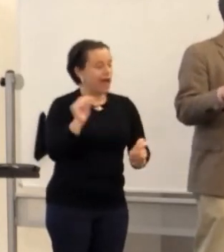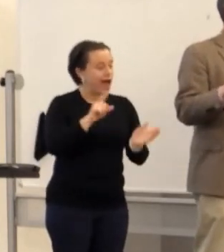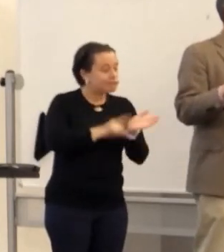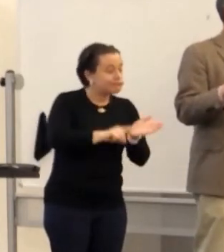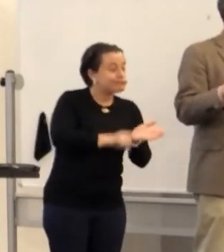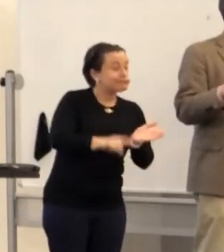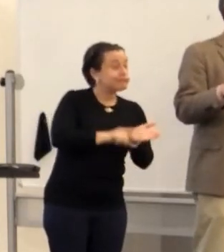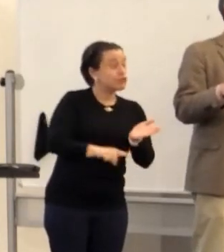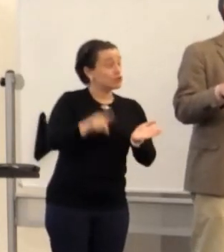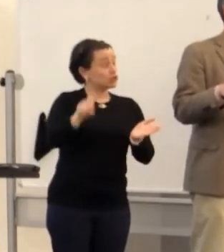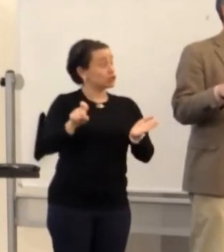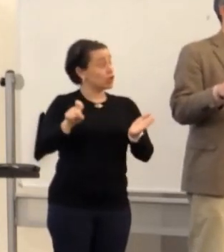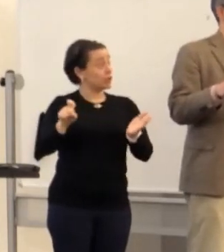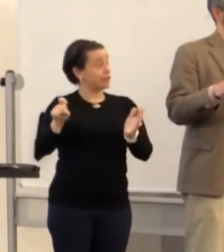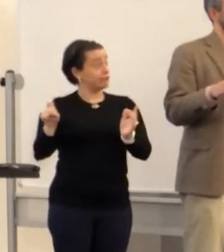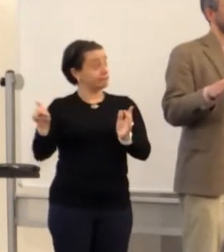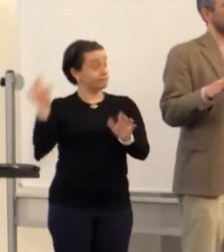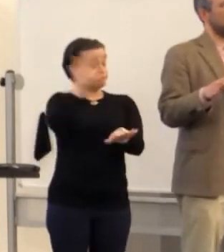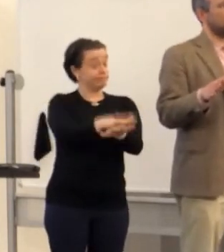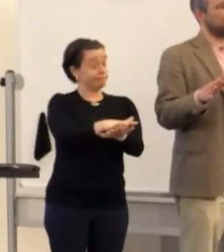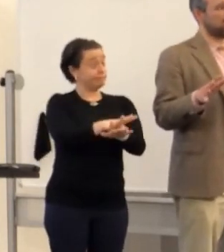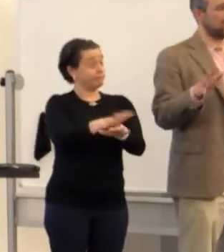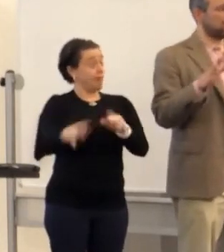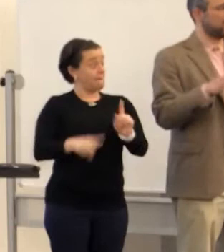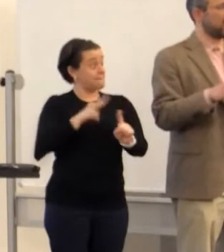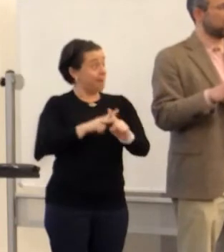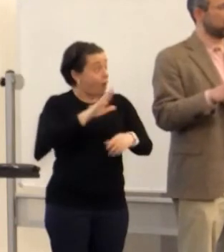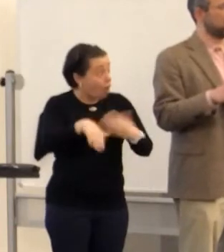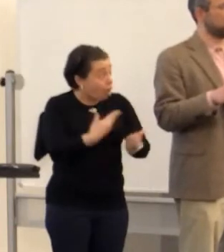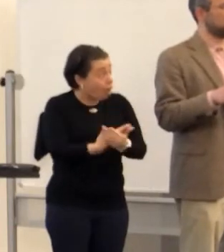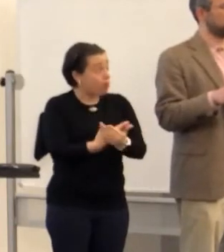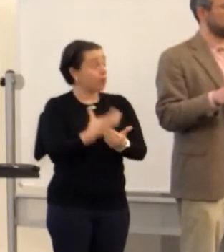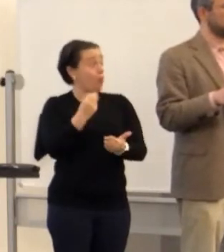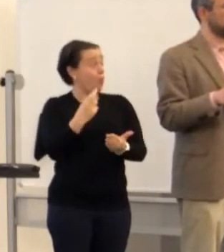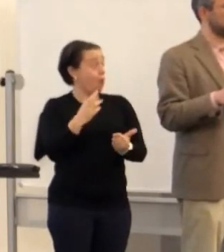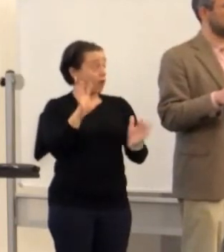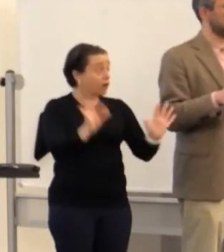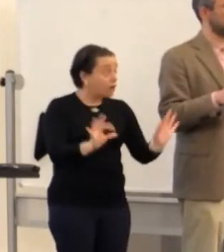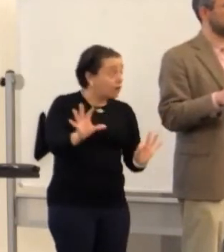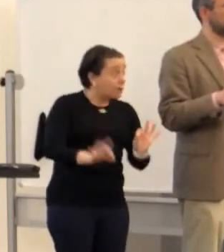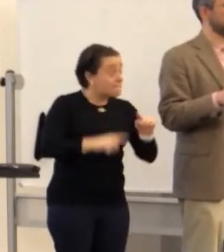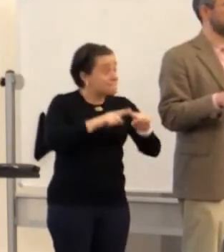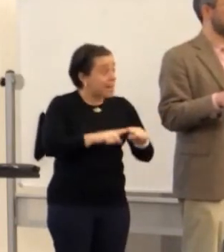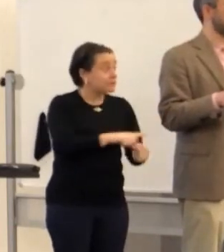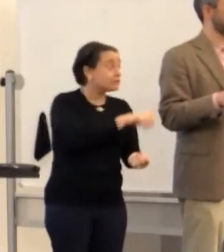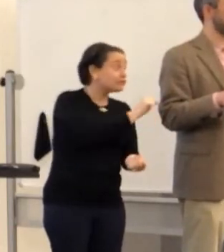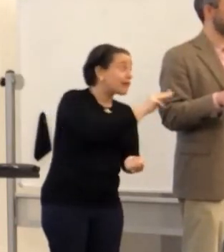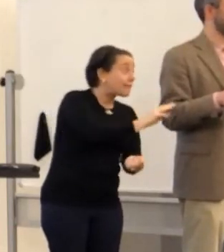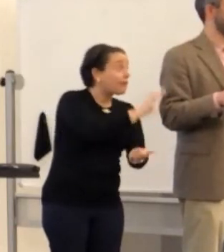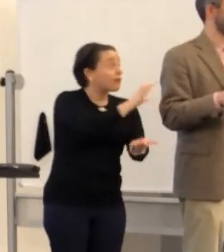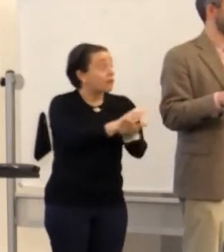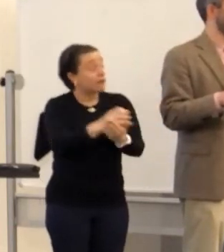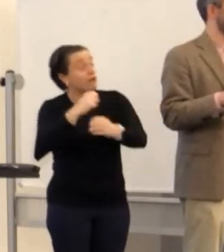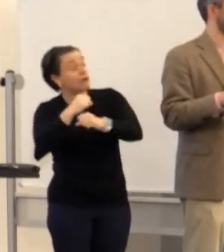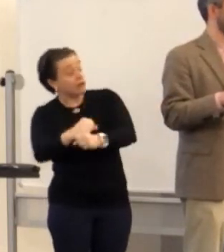And that's in part based on how much legal protection each form of protection provides based in part